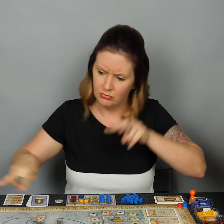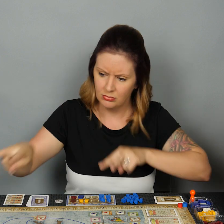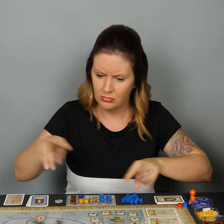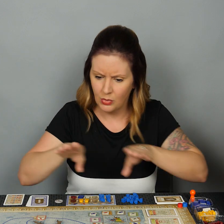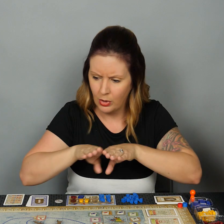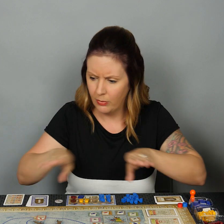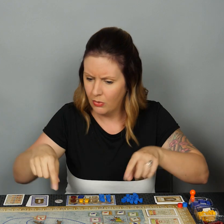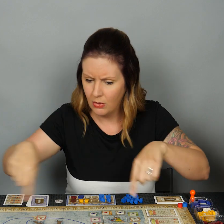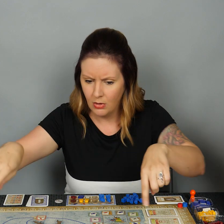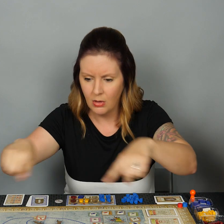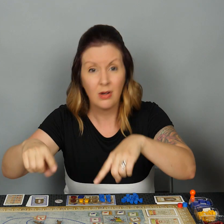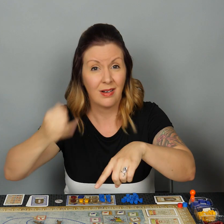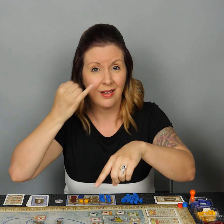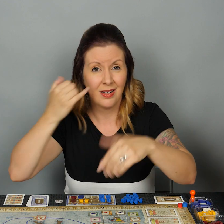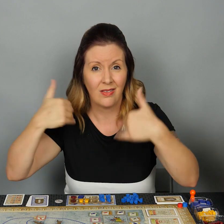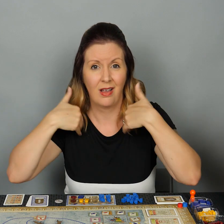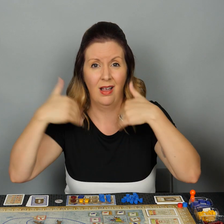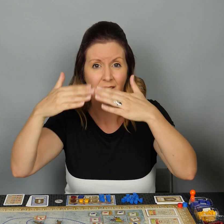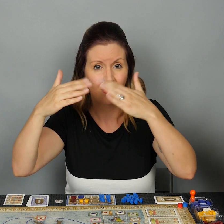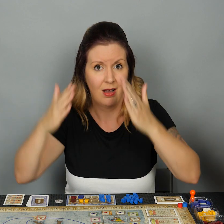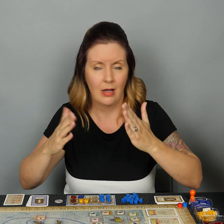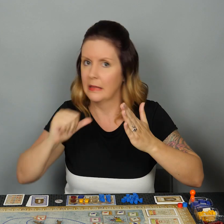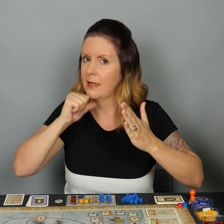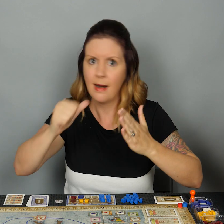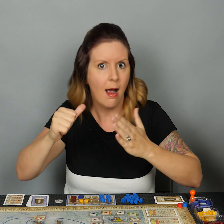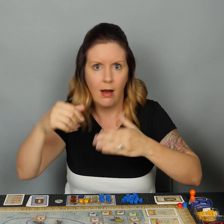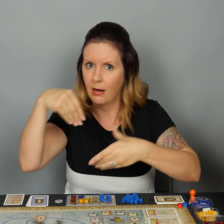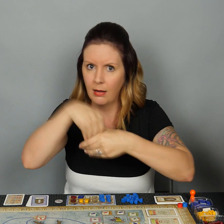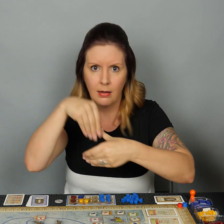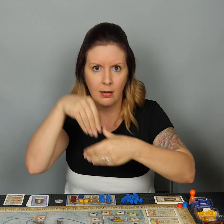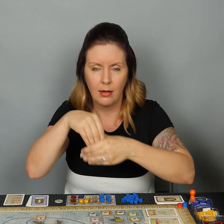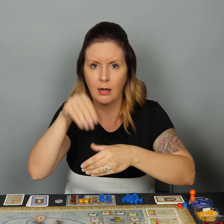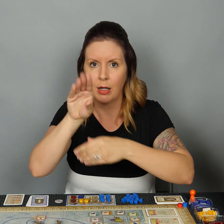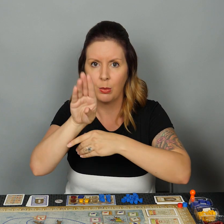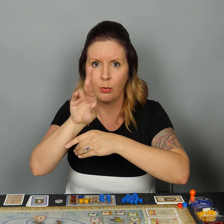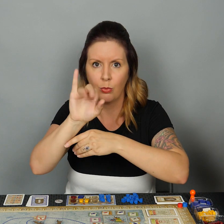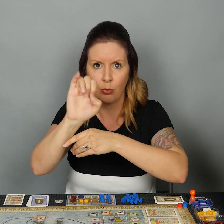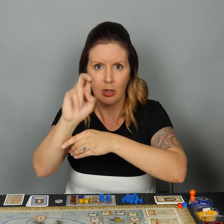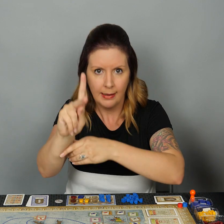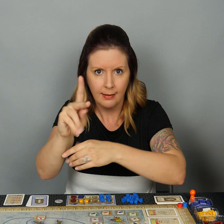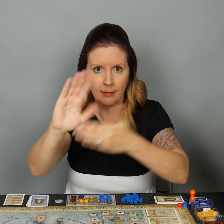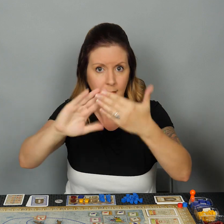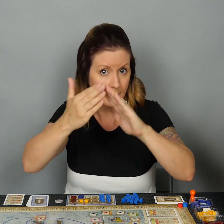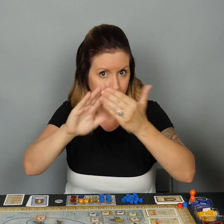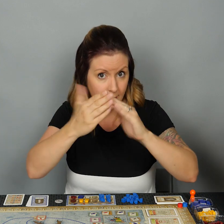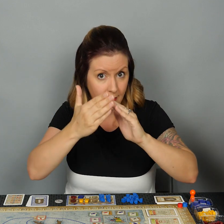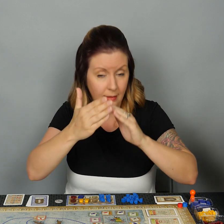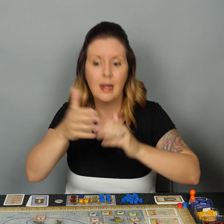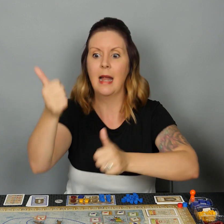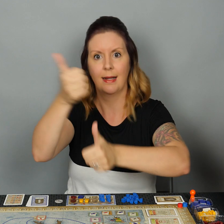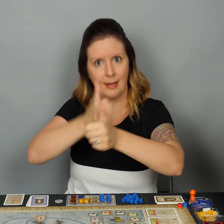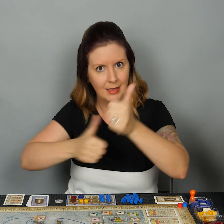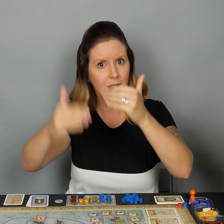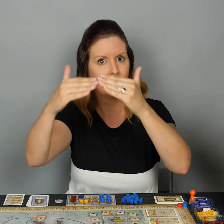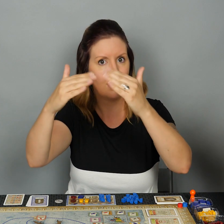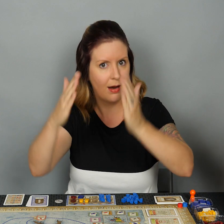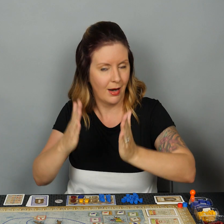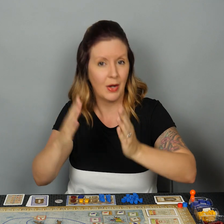You look at the board and see if you have any houses in non-brick cities.